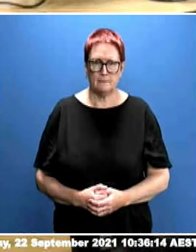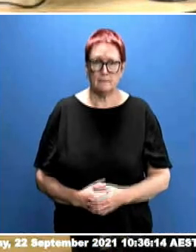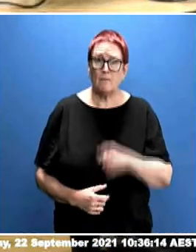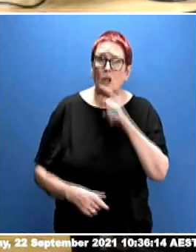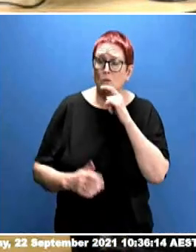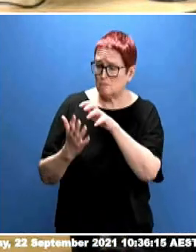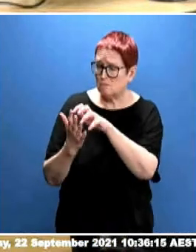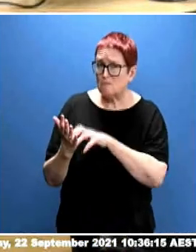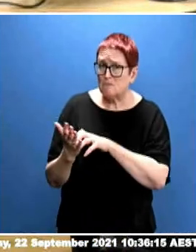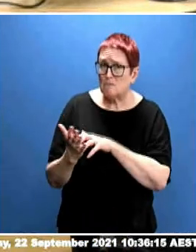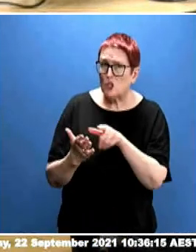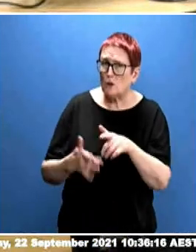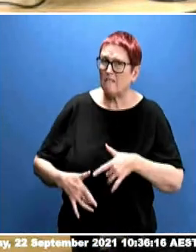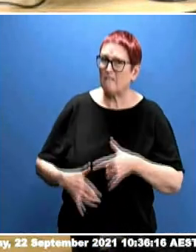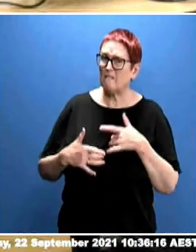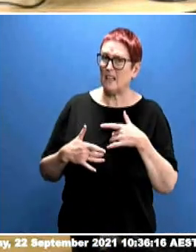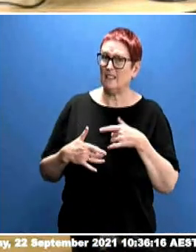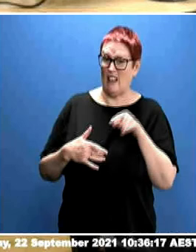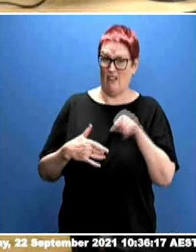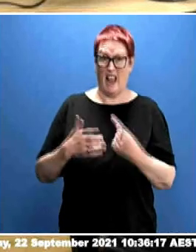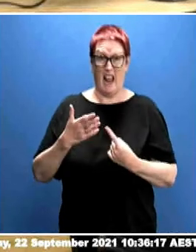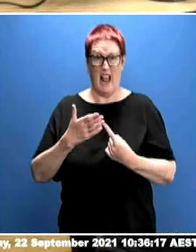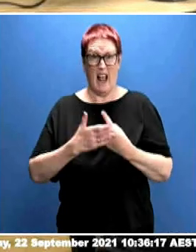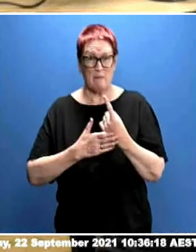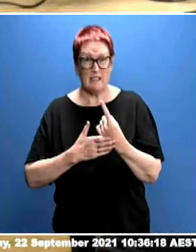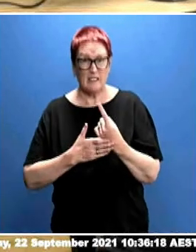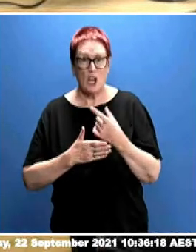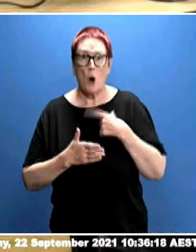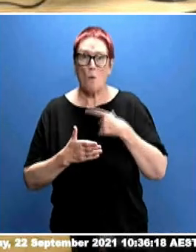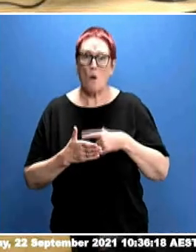particular moment was one of the reasons why Megan was removed?